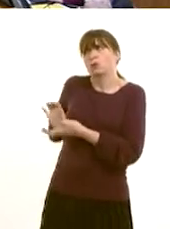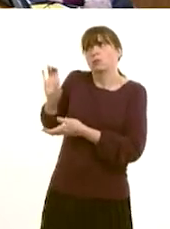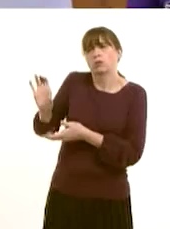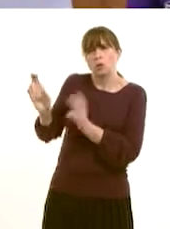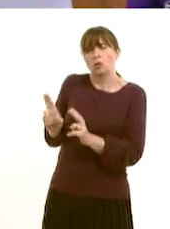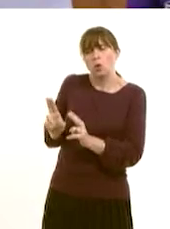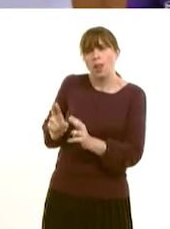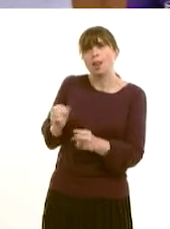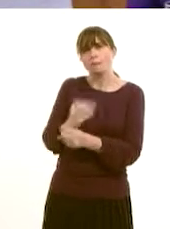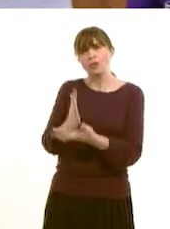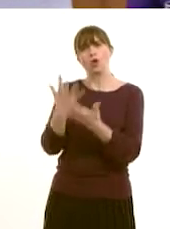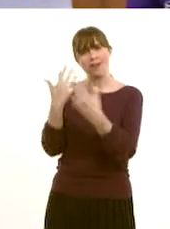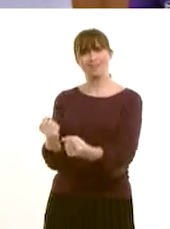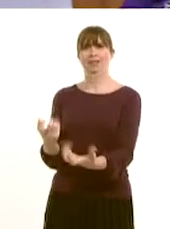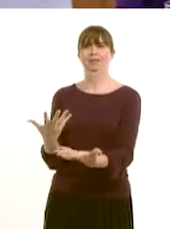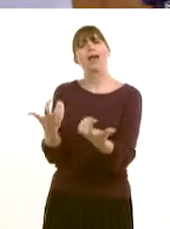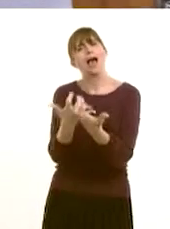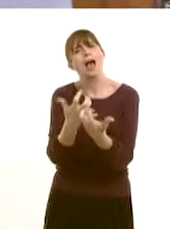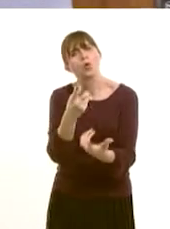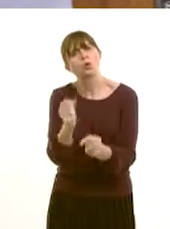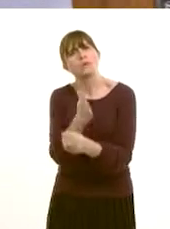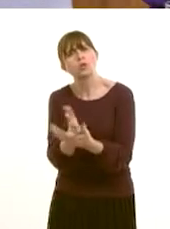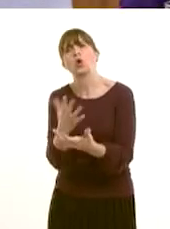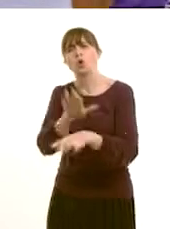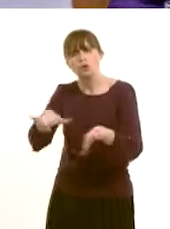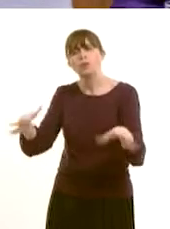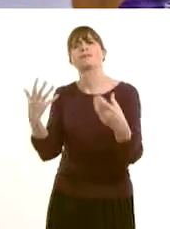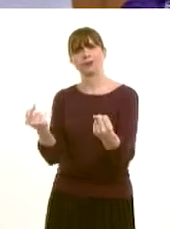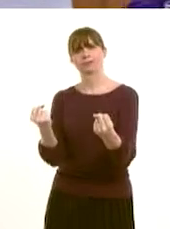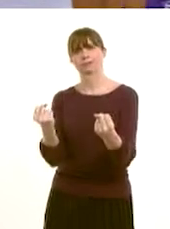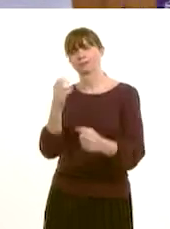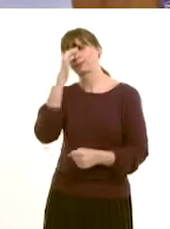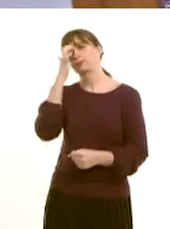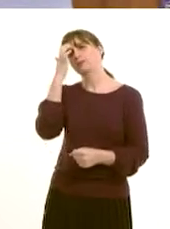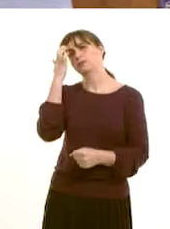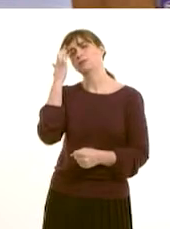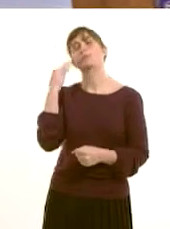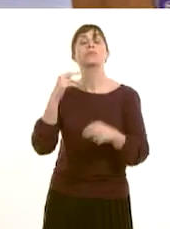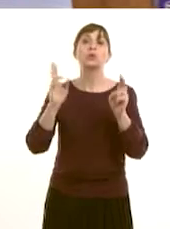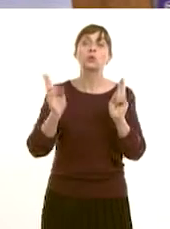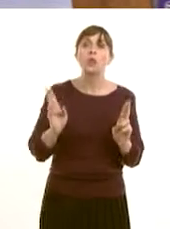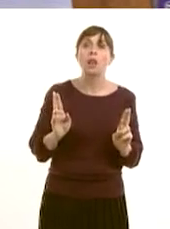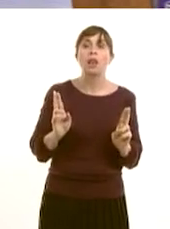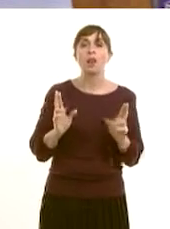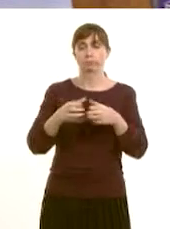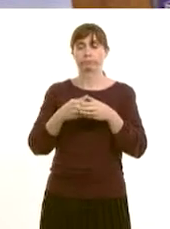Carwyn Jones: Iím not aware of this being a particular issue. Itís important, of course, that schools are able to communicate with parents so that parents